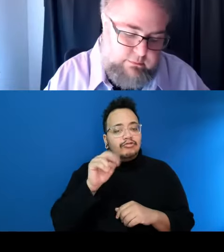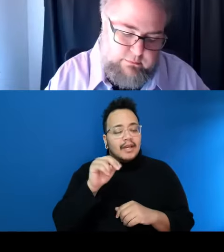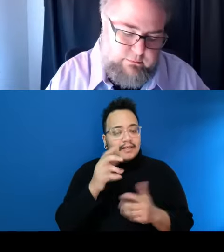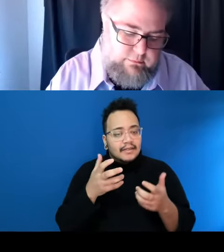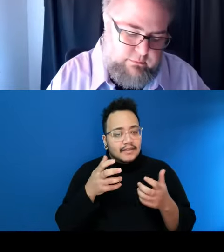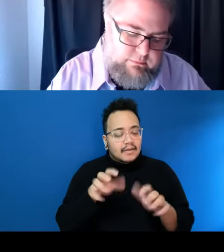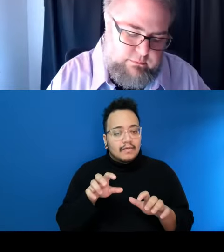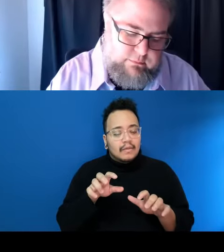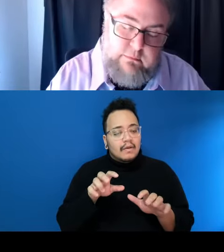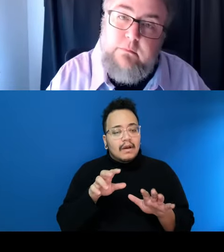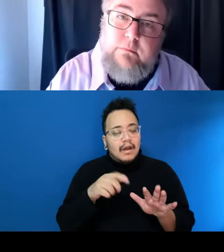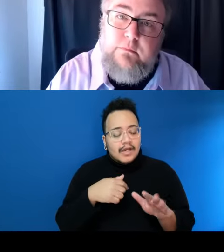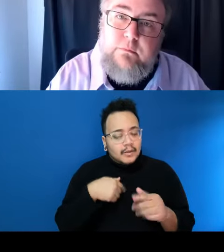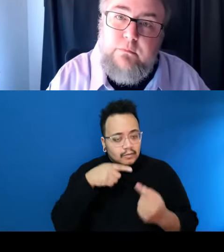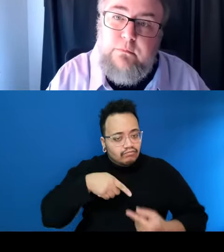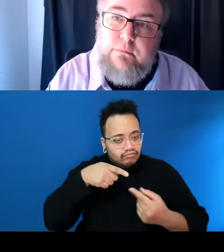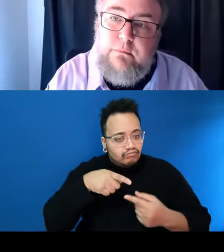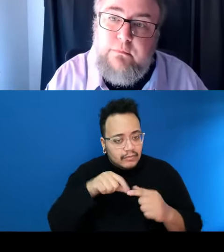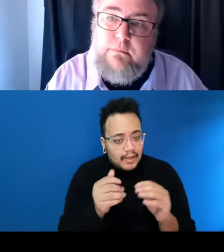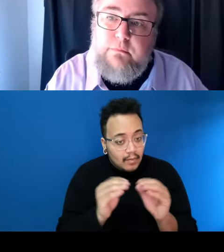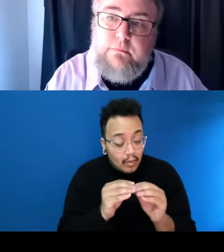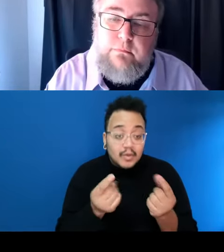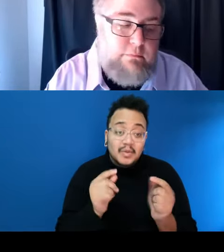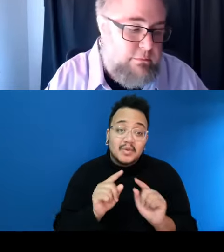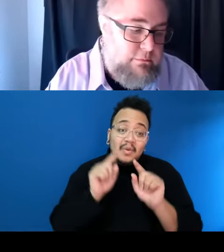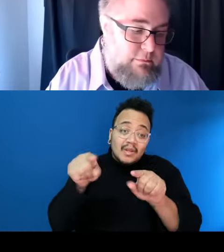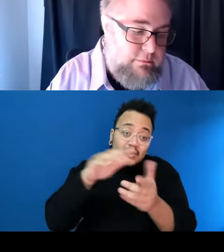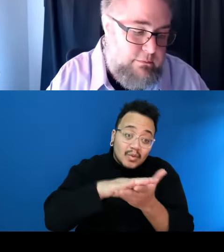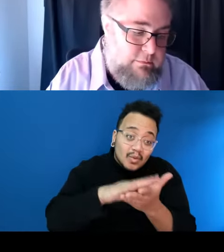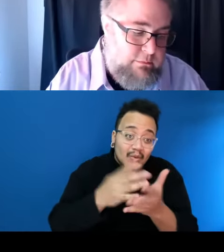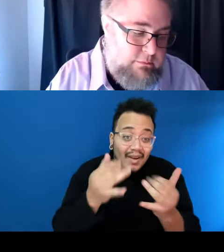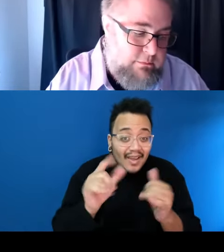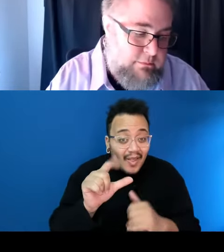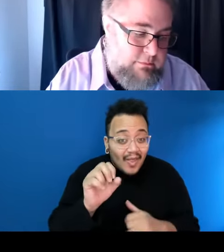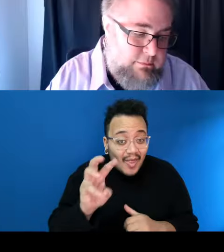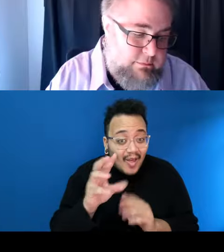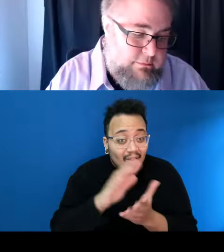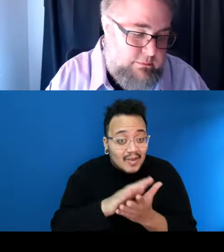And he was able to go to school, he's going to law school now, we're so proud of him